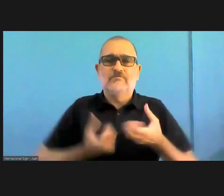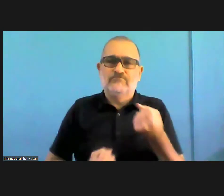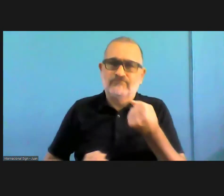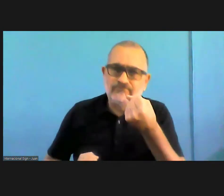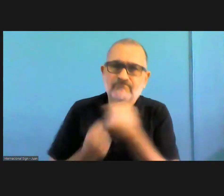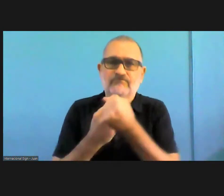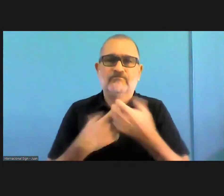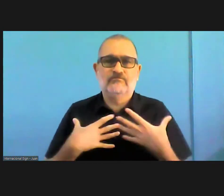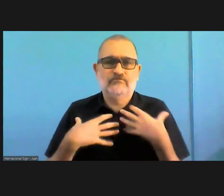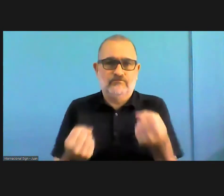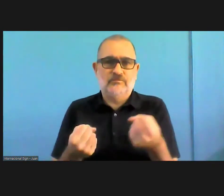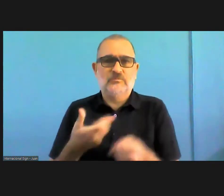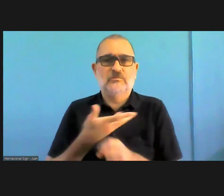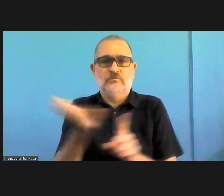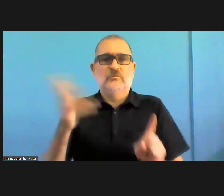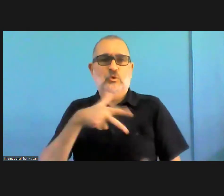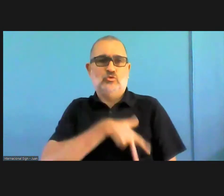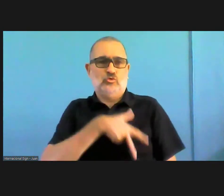I will leave it there.